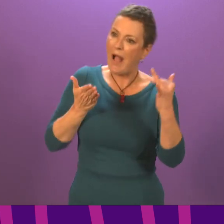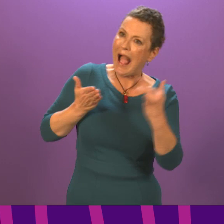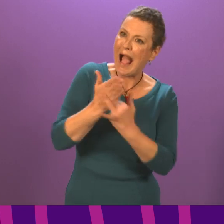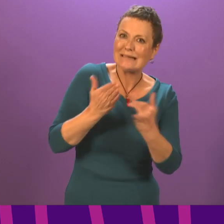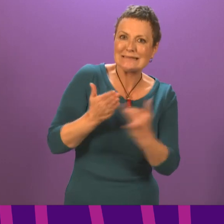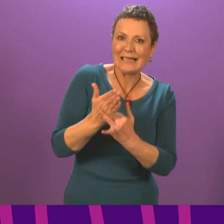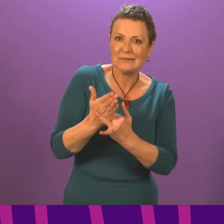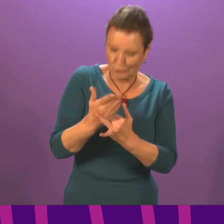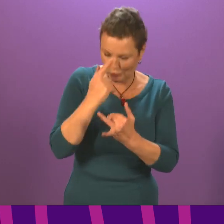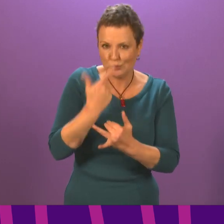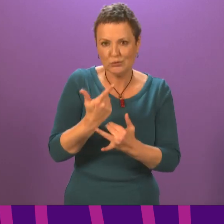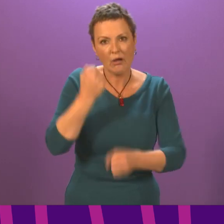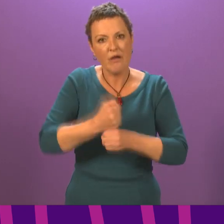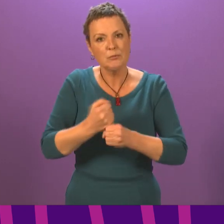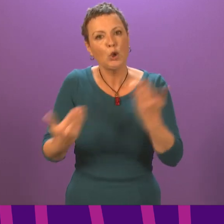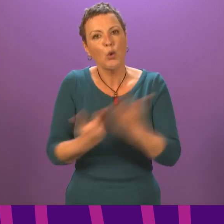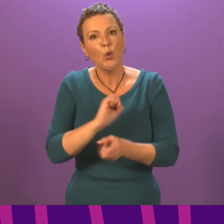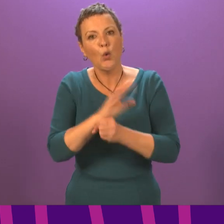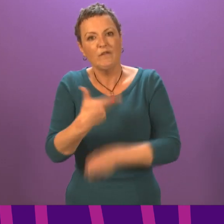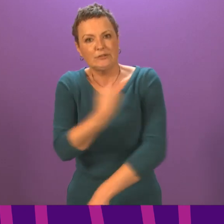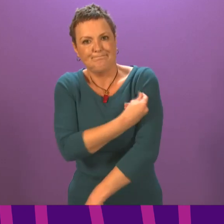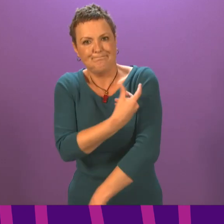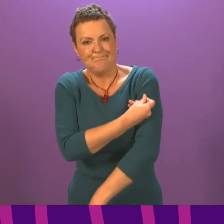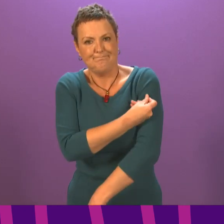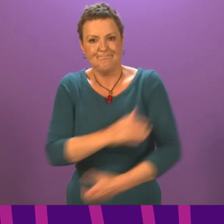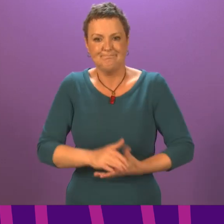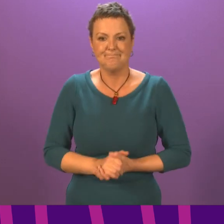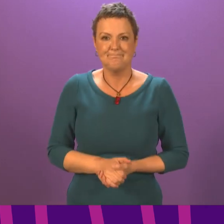Government’s on-going vaccination programme. The Presiding Officer: I thank Mr McArthur. I am sorry that we did